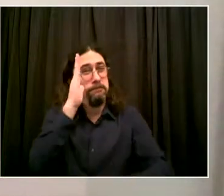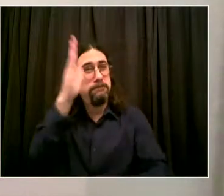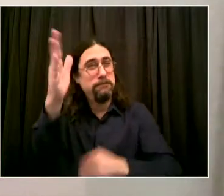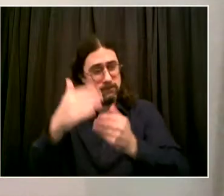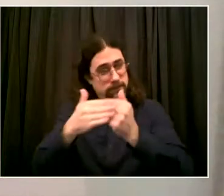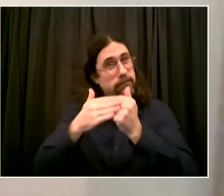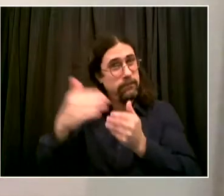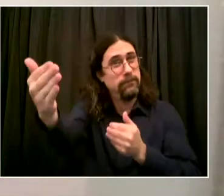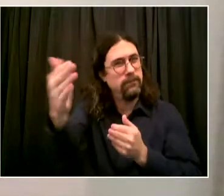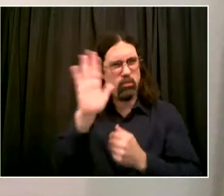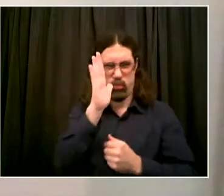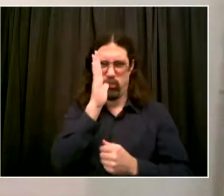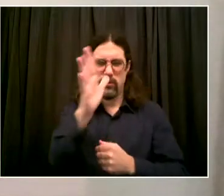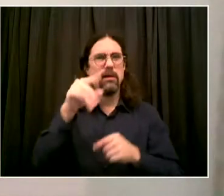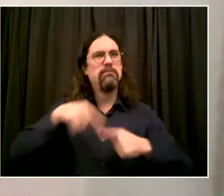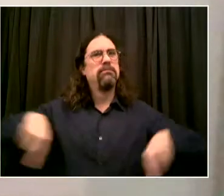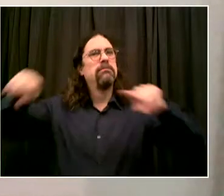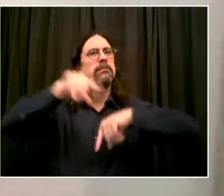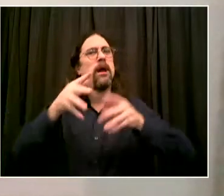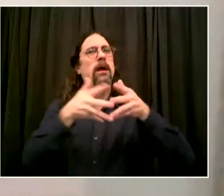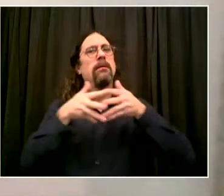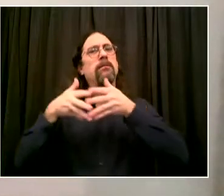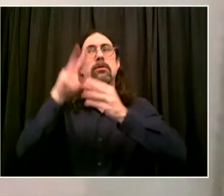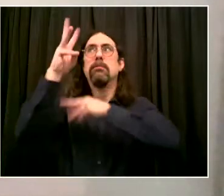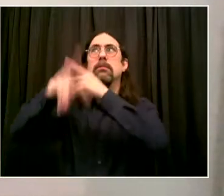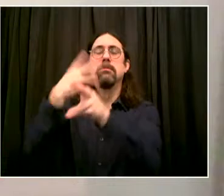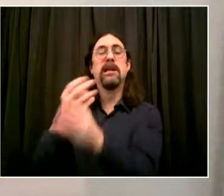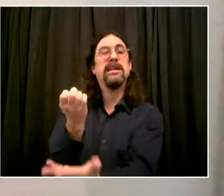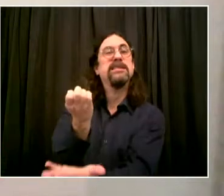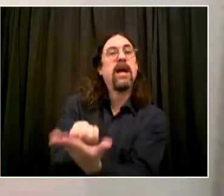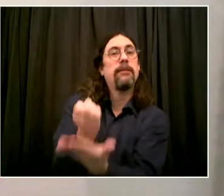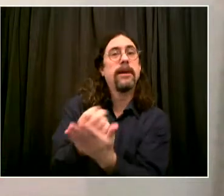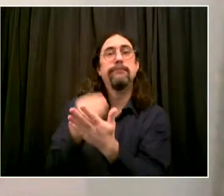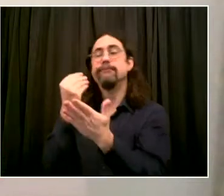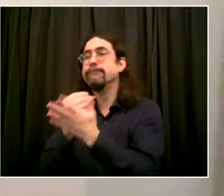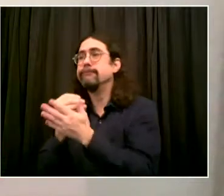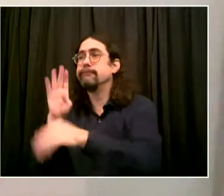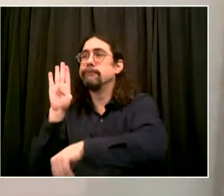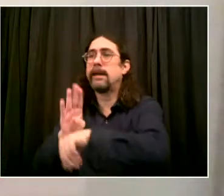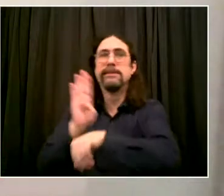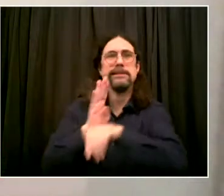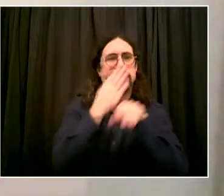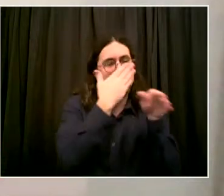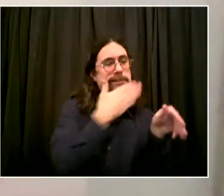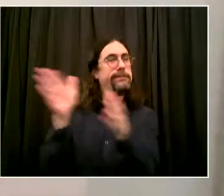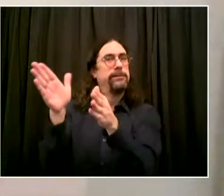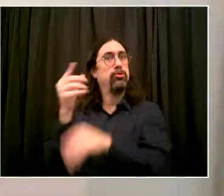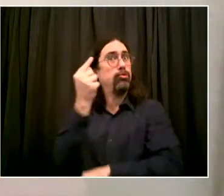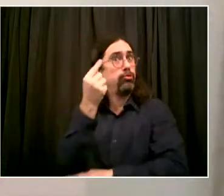BECAUSE OF ALL OF YOU NEW YORK CITY IS LEADIDING THE WAY TOWARDS CLEAN, GREEEE N, SUSTAINABLE ECONOMY. IMPACTS WILL BE FELT FOR GENERATIONS TO COME.